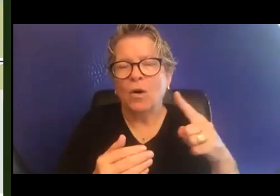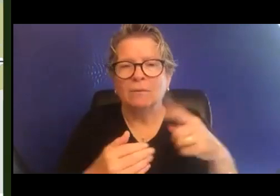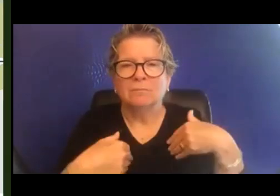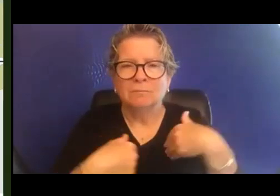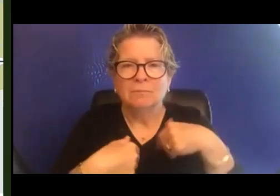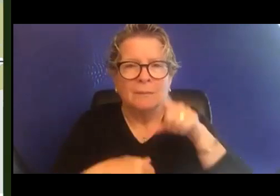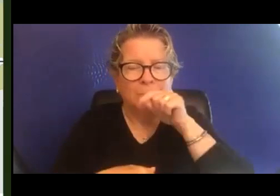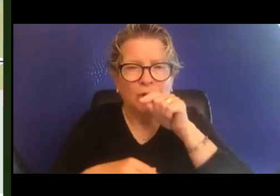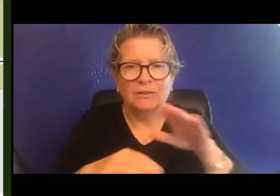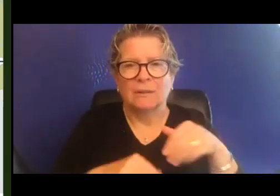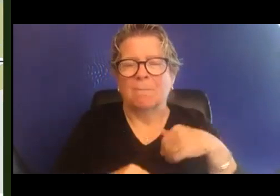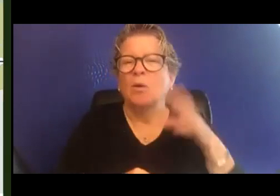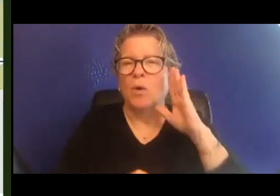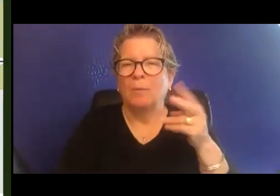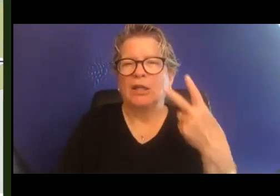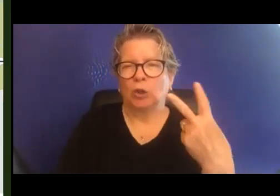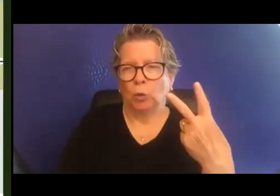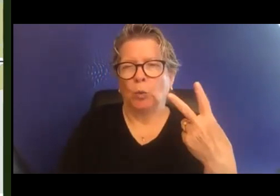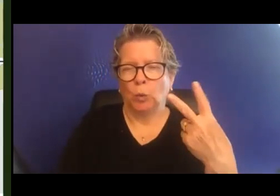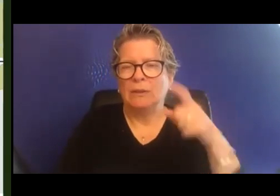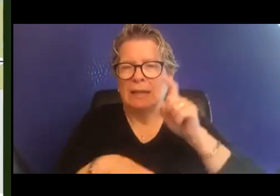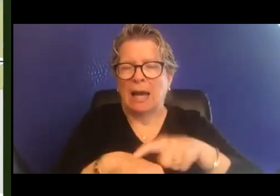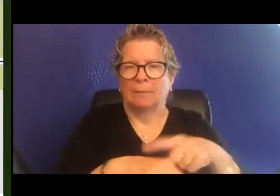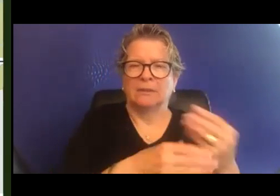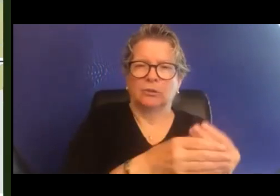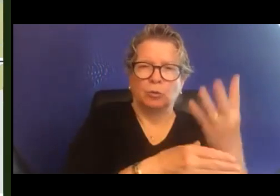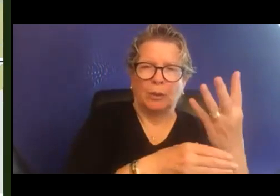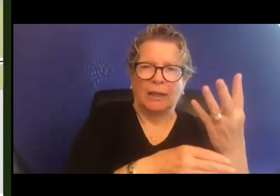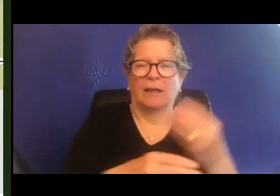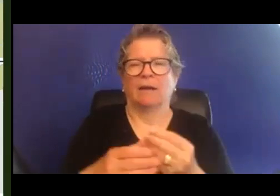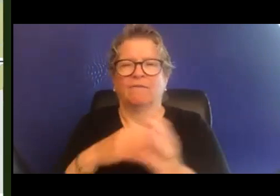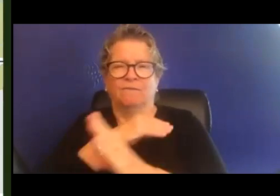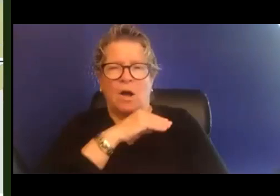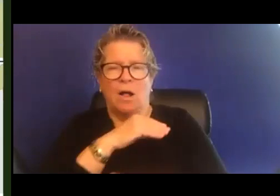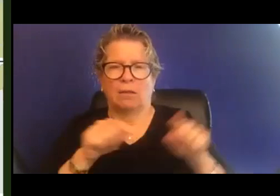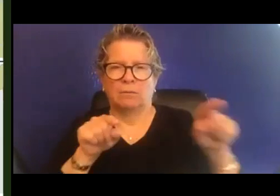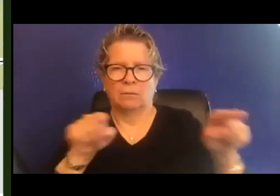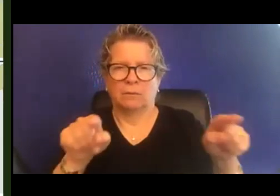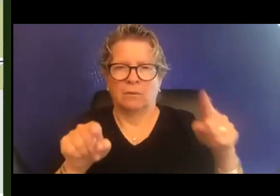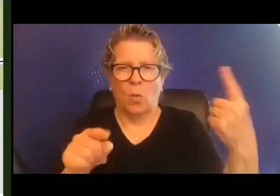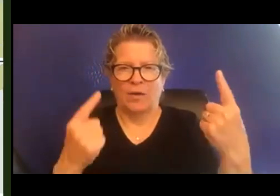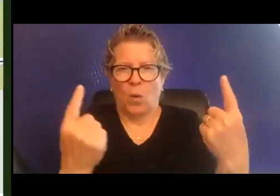probably two events. Great. Thank you, Monica.